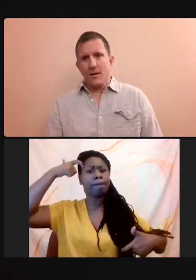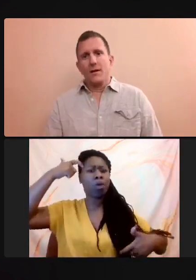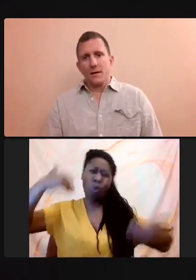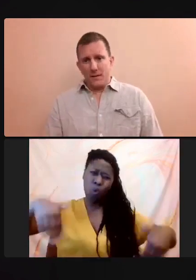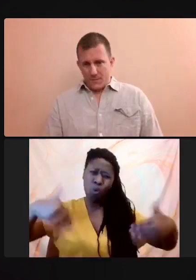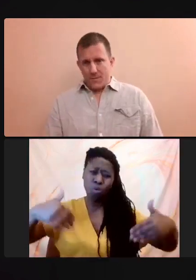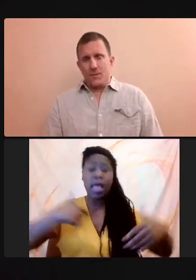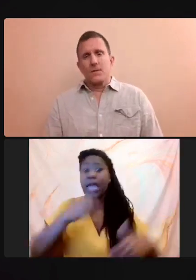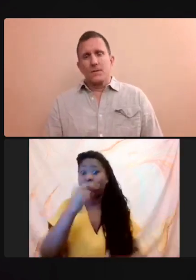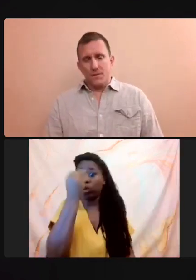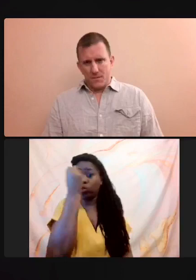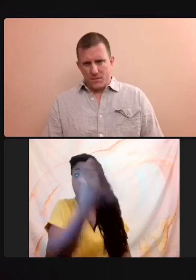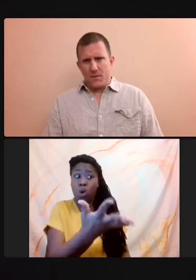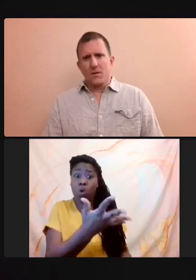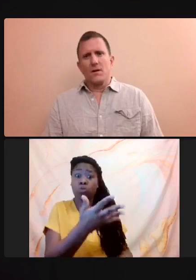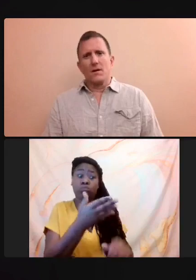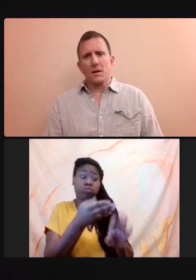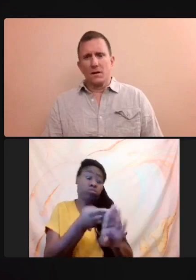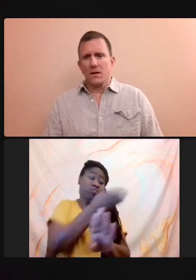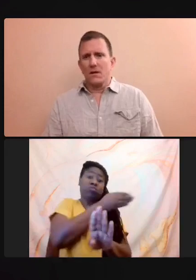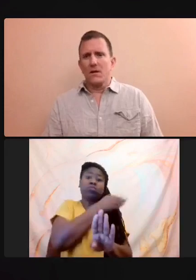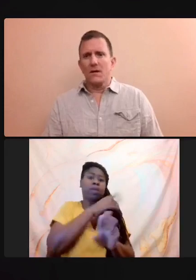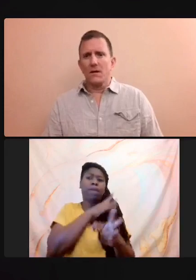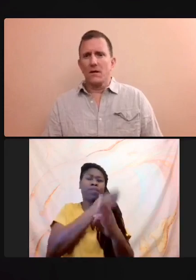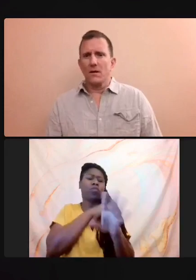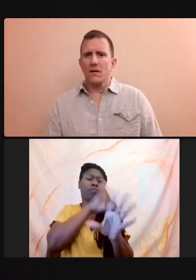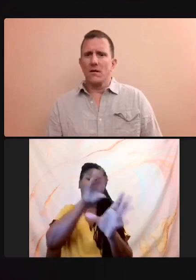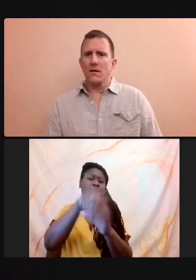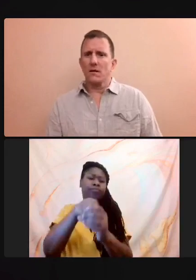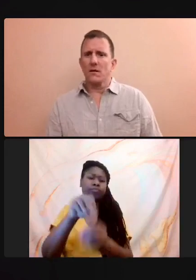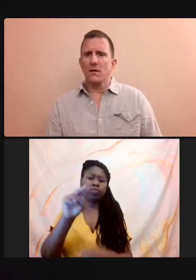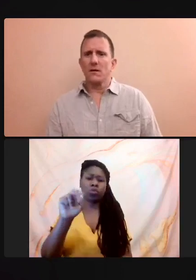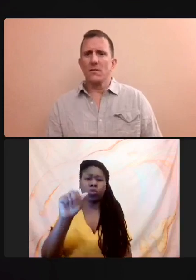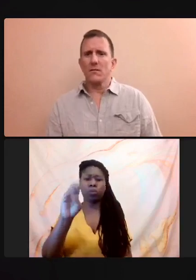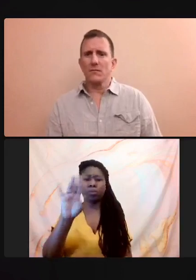And so, therefore, a lot of times people experienced trauma in interpreting programs.